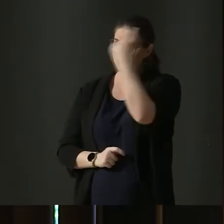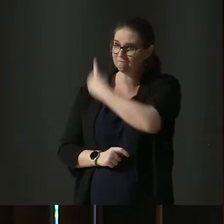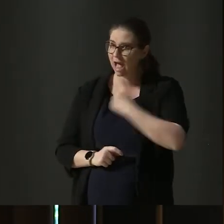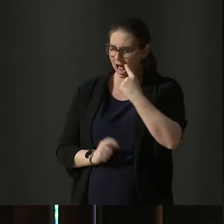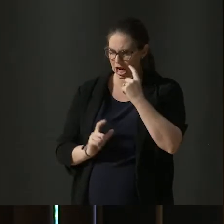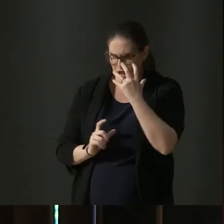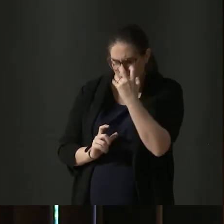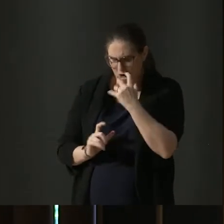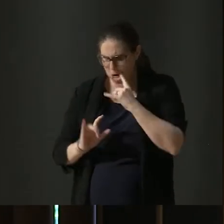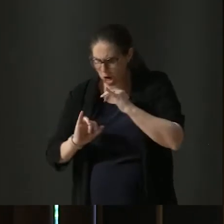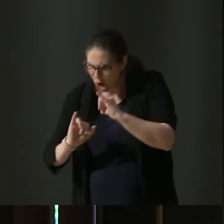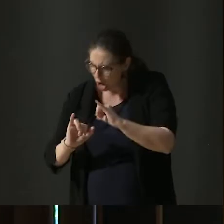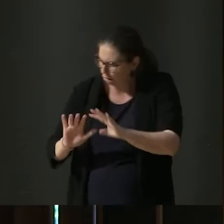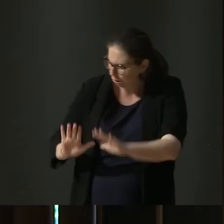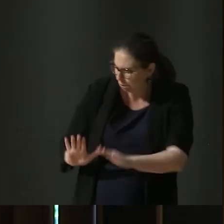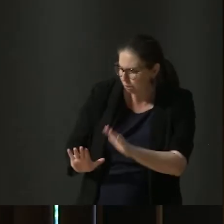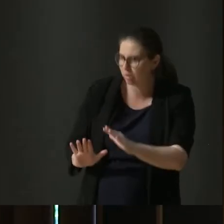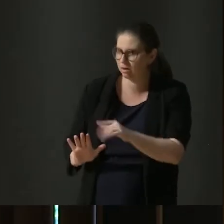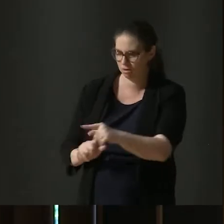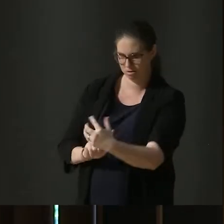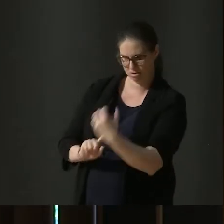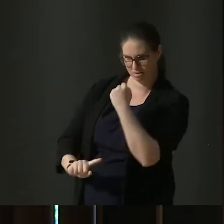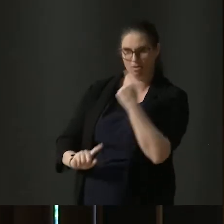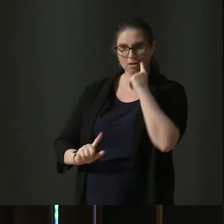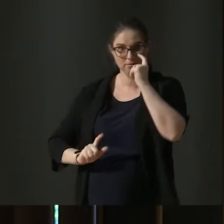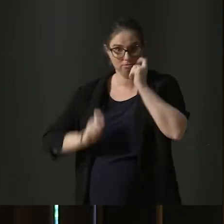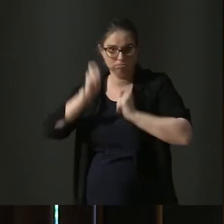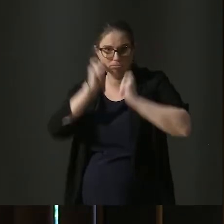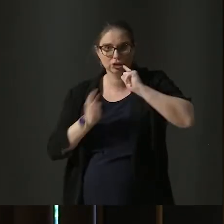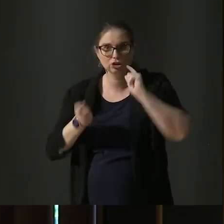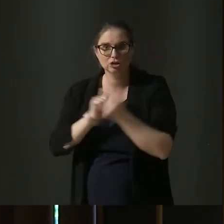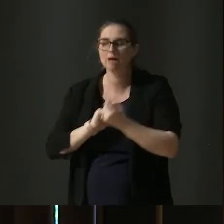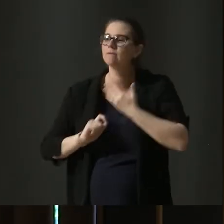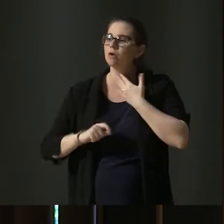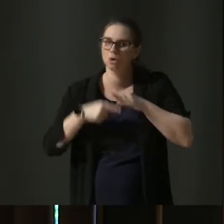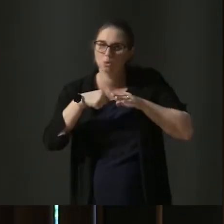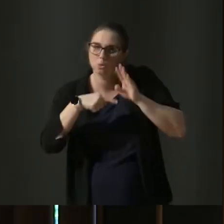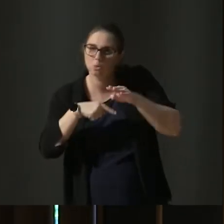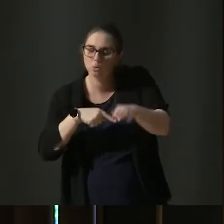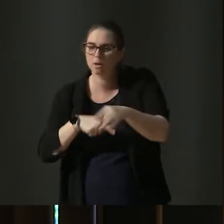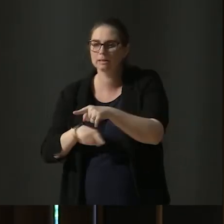And it's this change in verbal tone and facial expression that starts to soothe the limbic system.